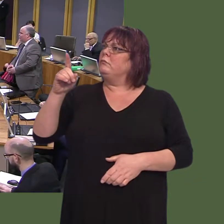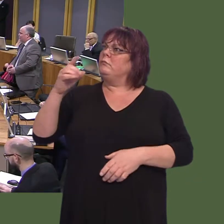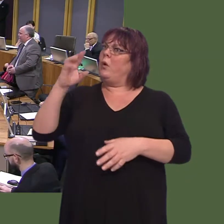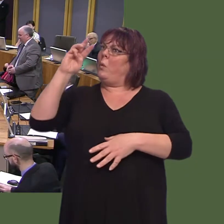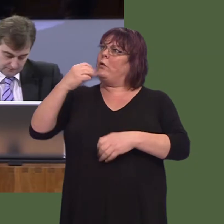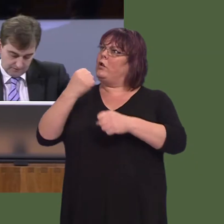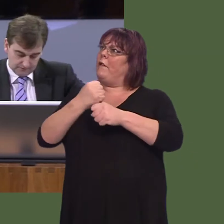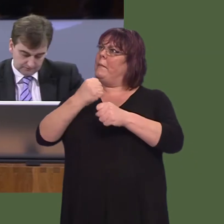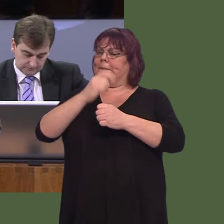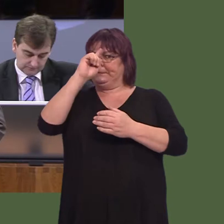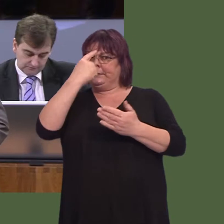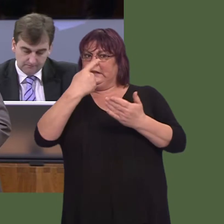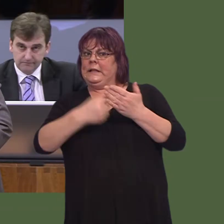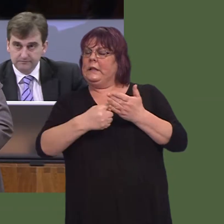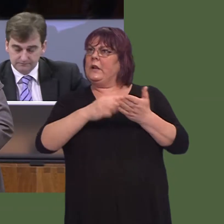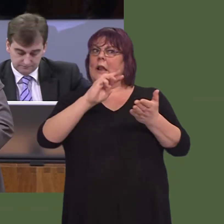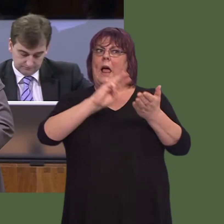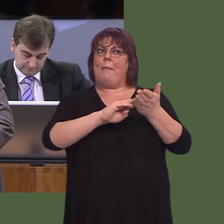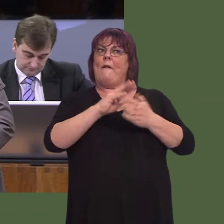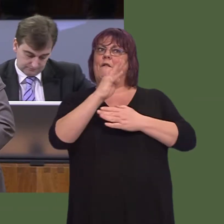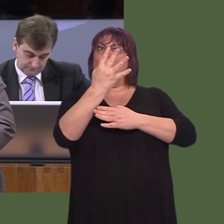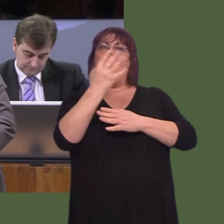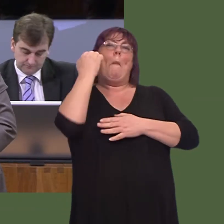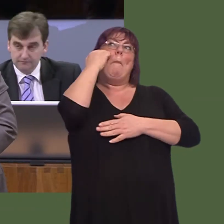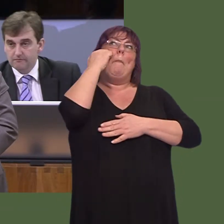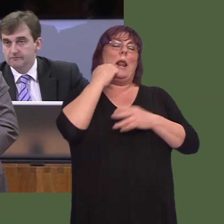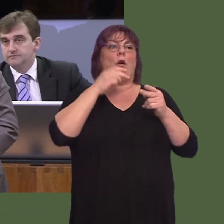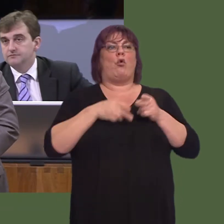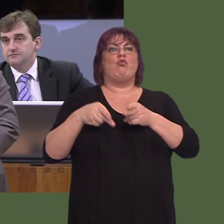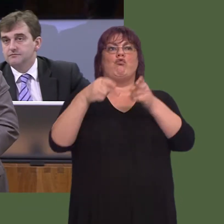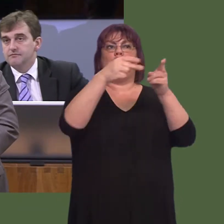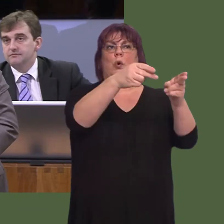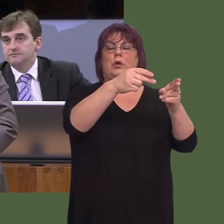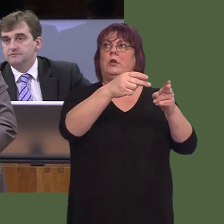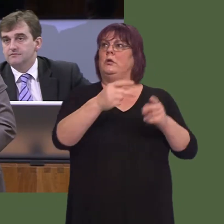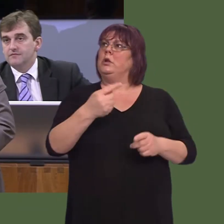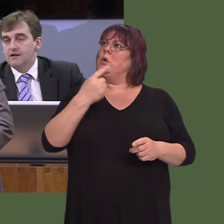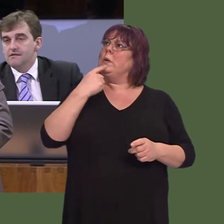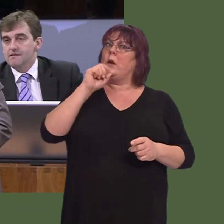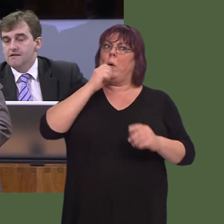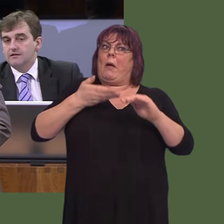option for the M4 will come in nowhere near £1 billion and will be way below the figure